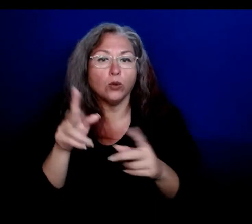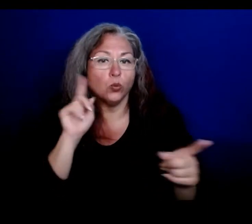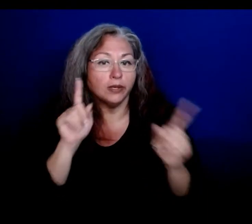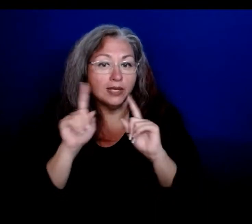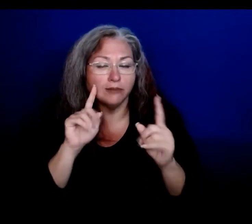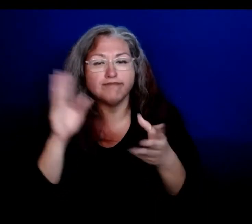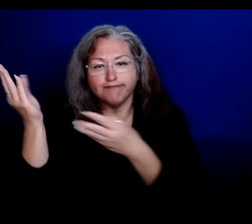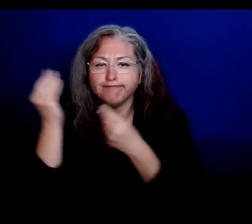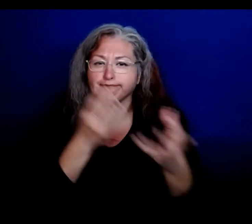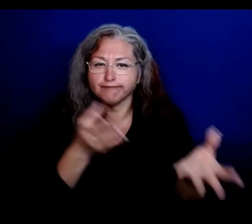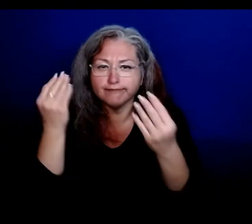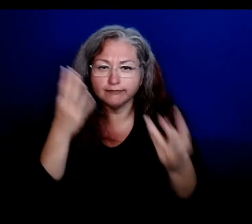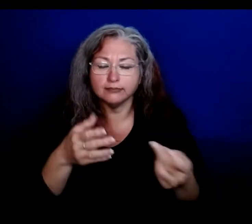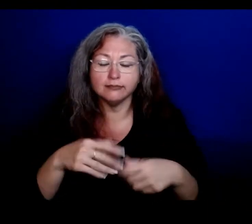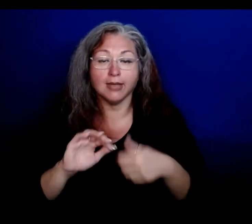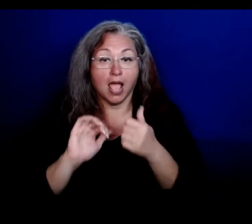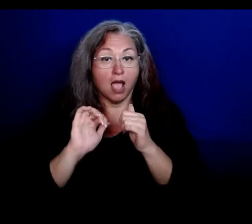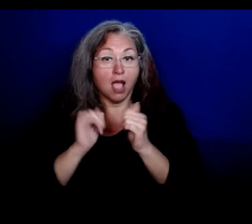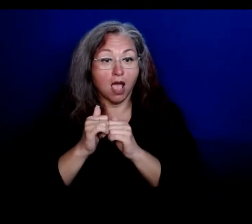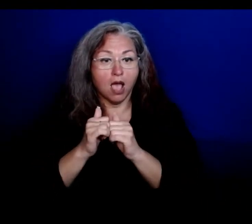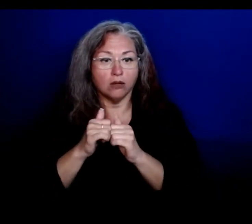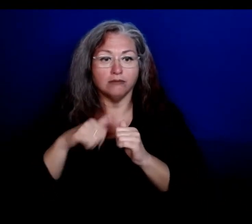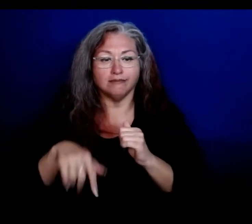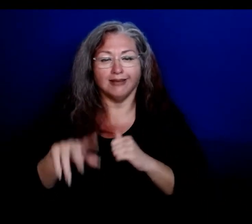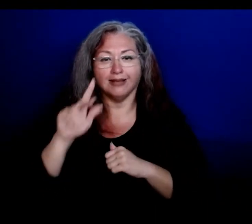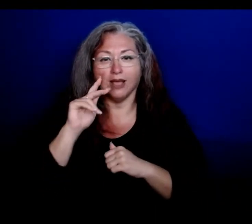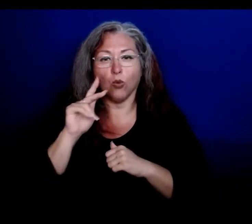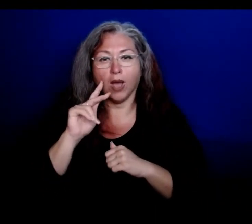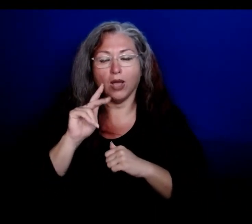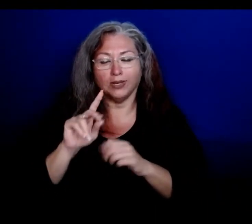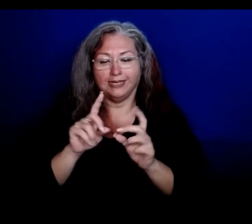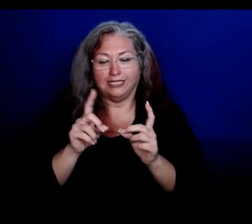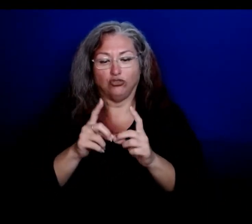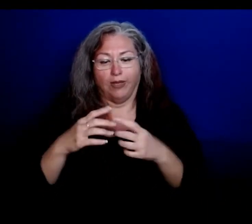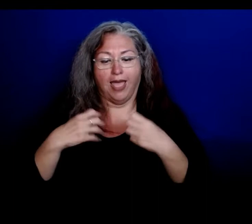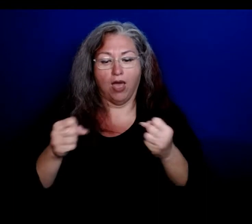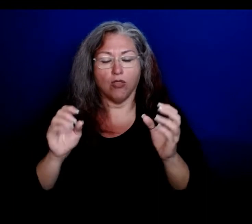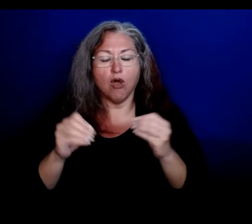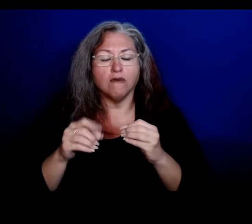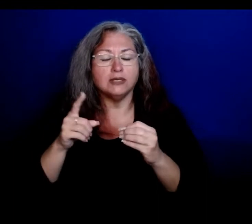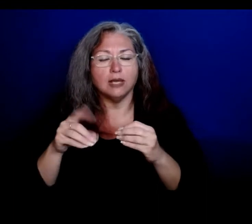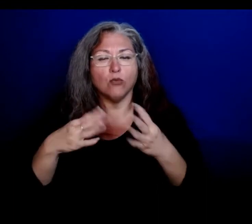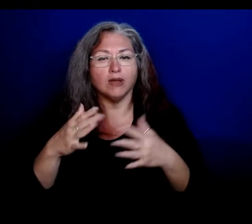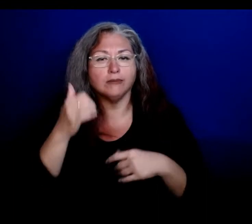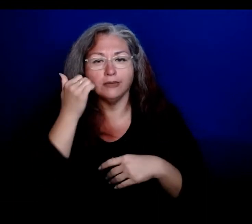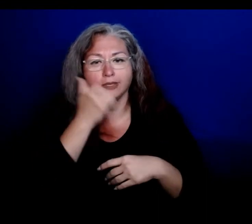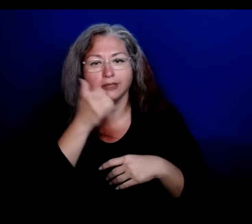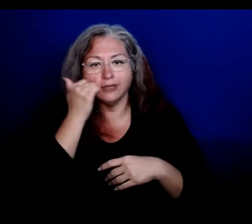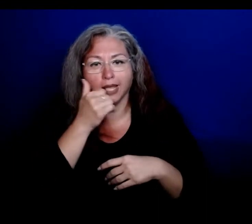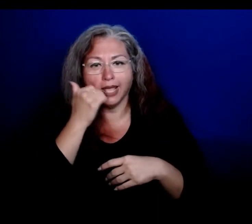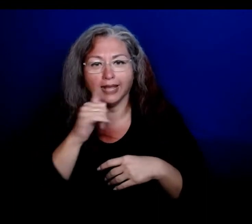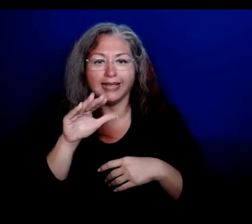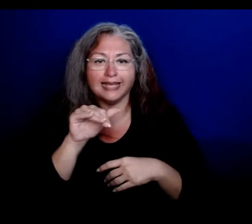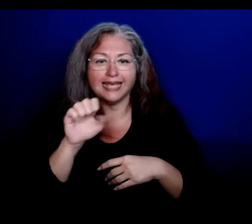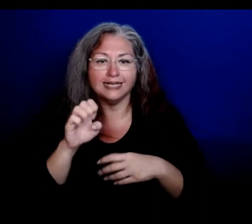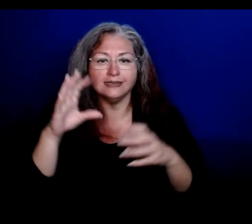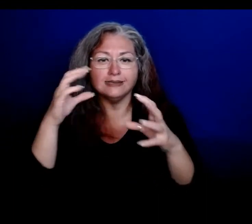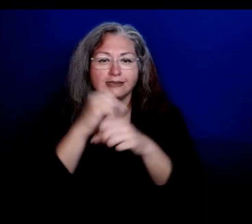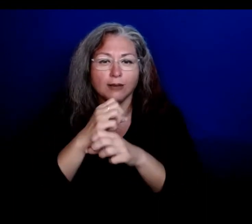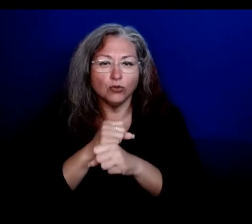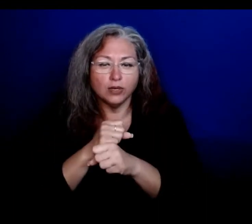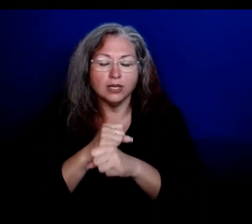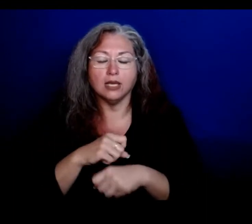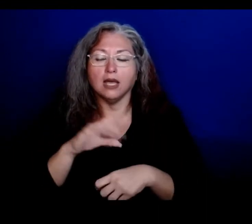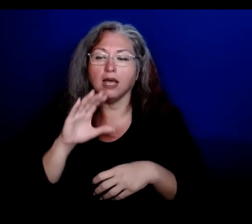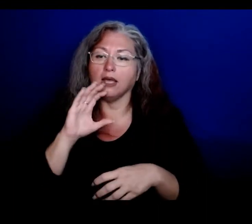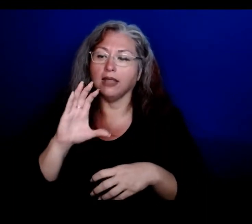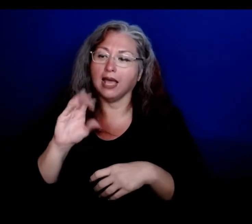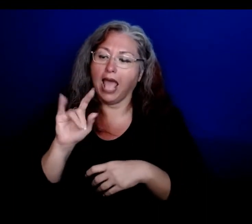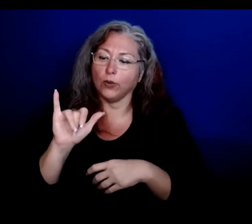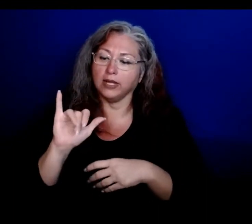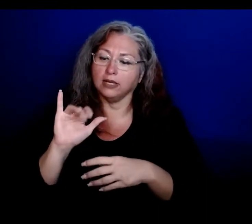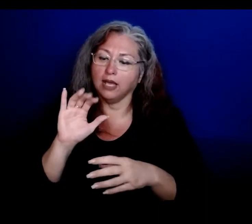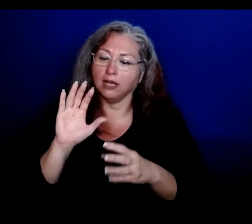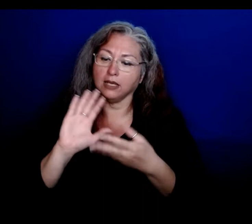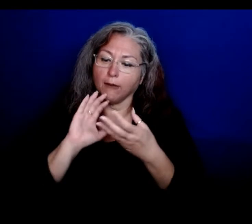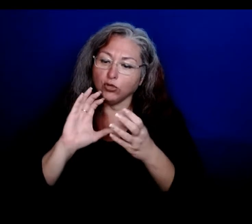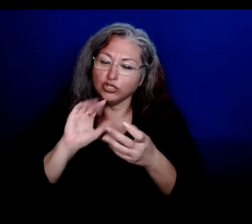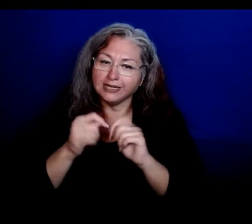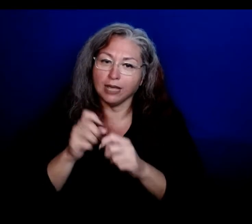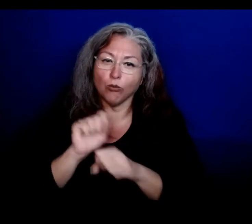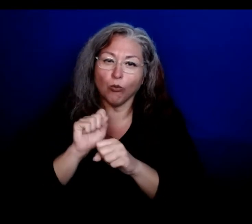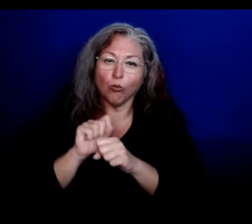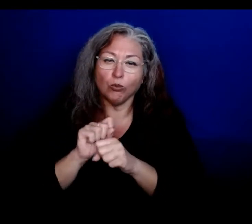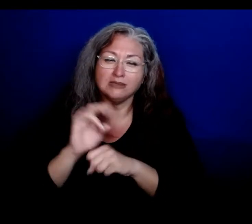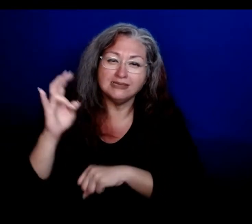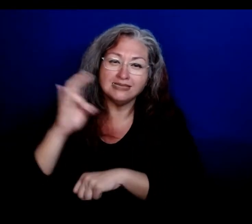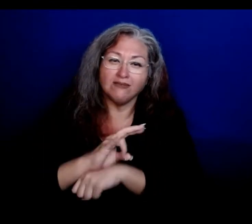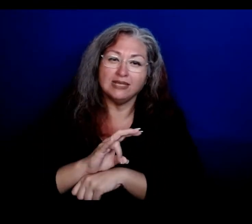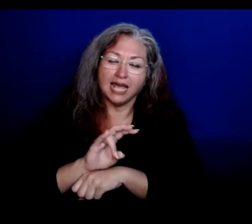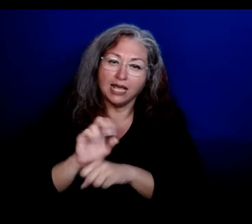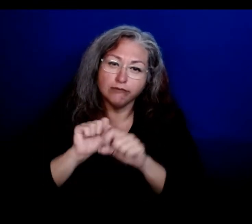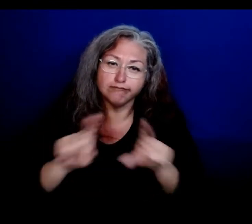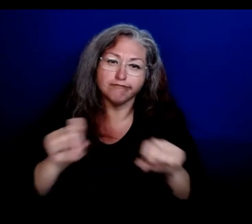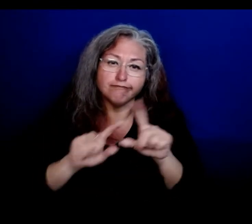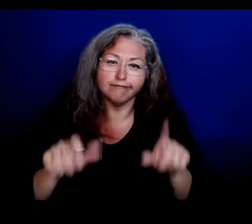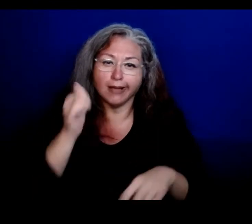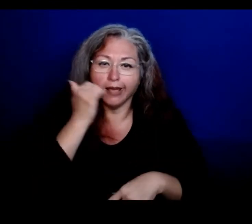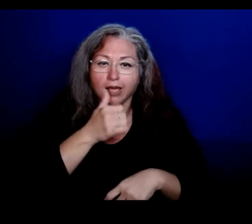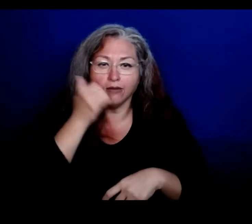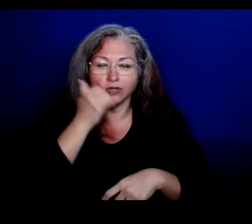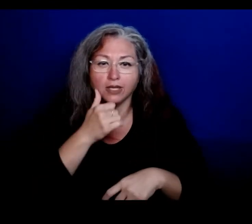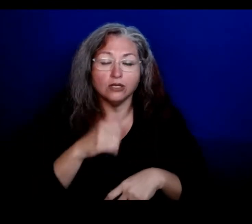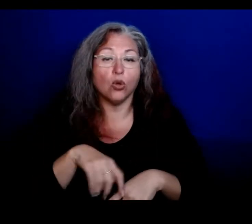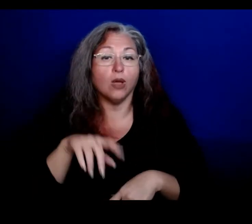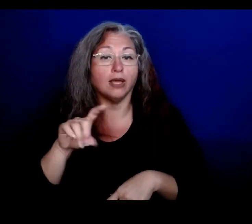In order to do that, our Kauai District Health Office has provided a daily case summary, and our county communications team worked seven days a week to publicize those daily numbers. KDHO